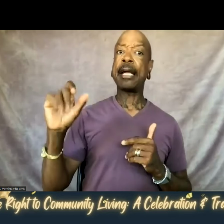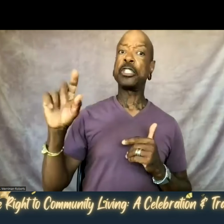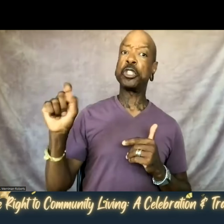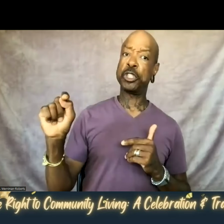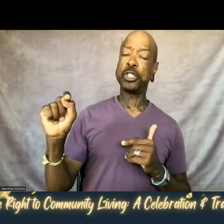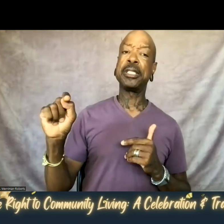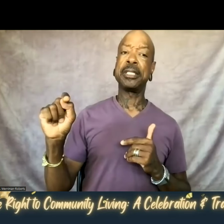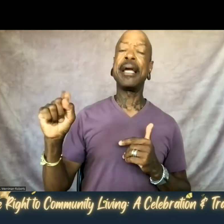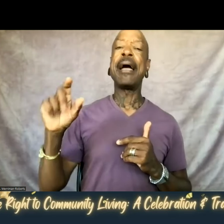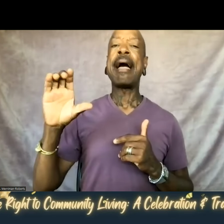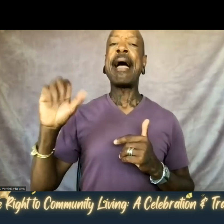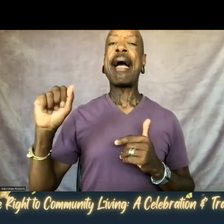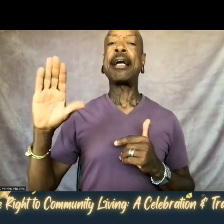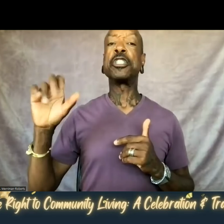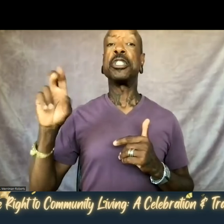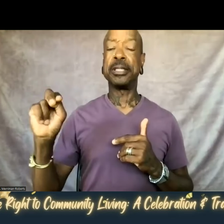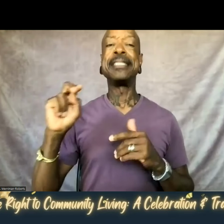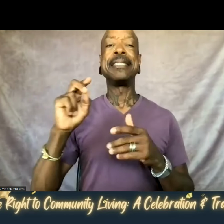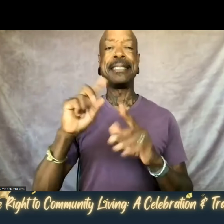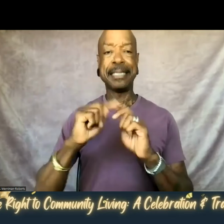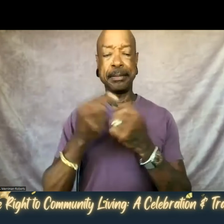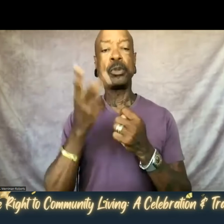I put that in the chat. Right under where it talks about